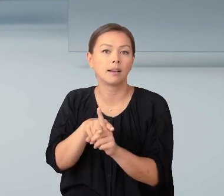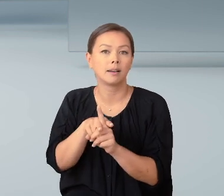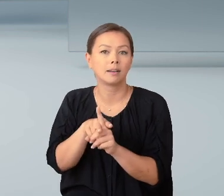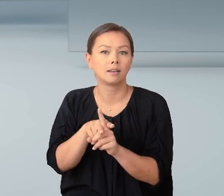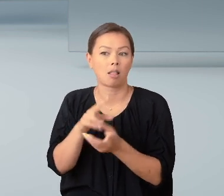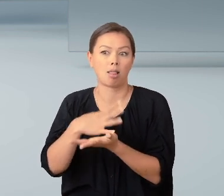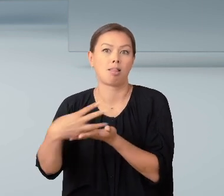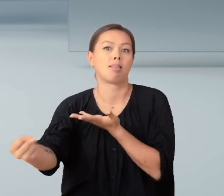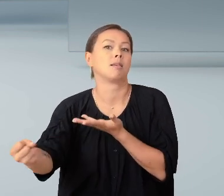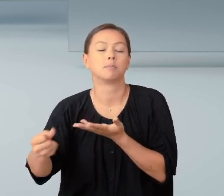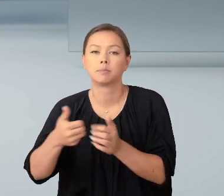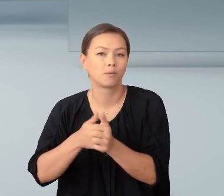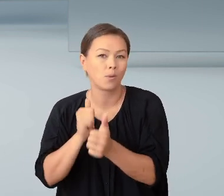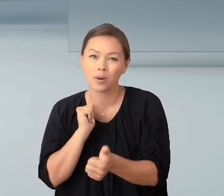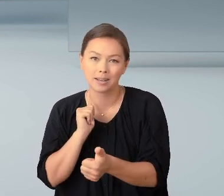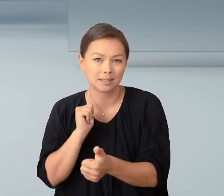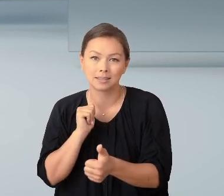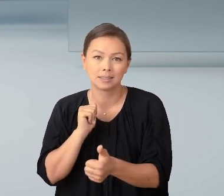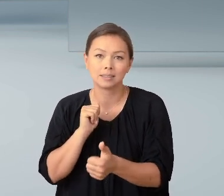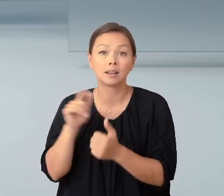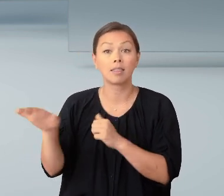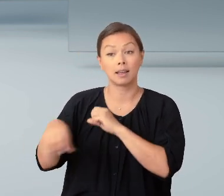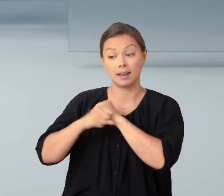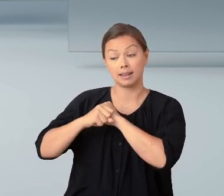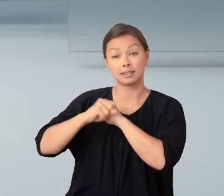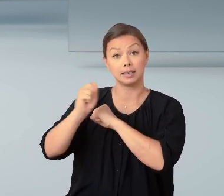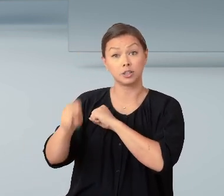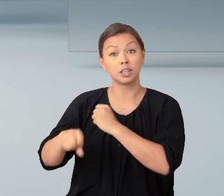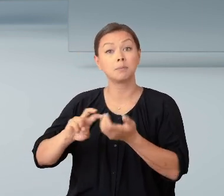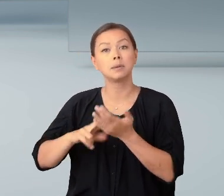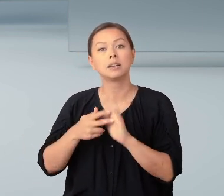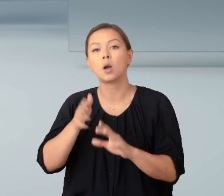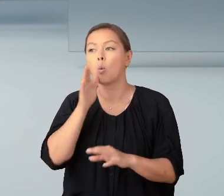levels, the extension helps create replenishment requests to your